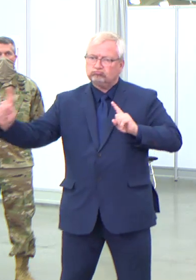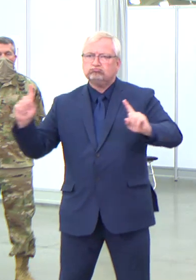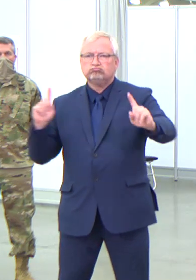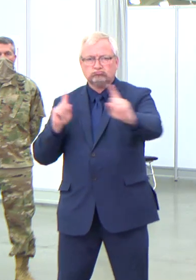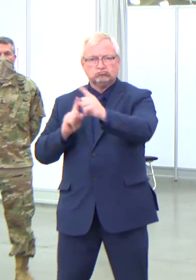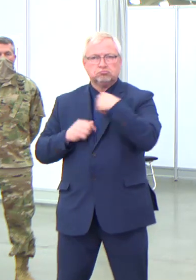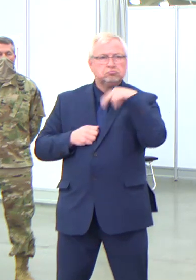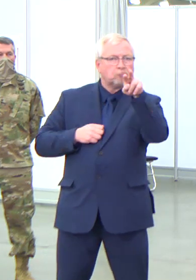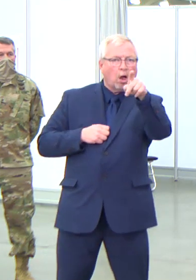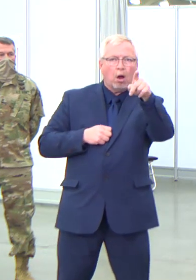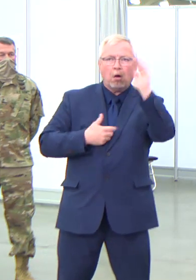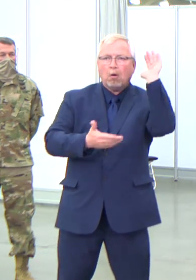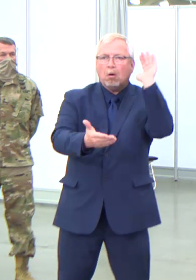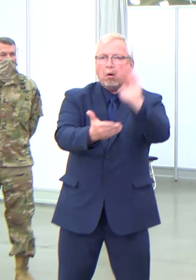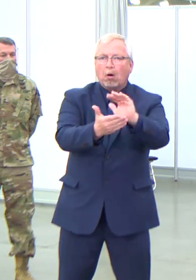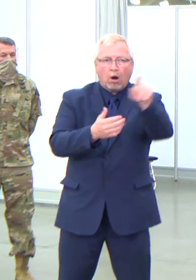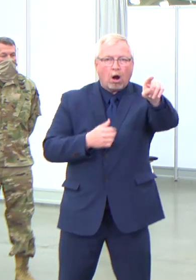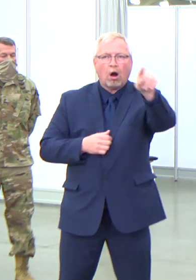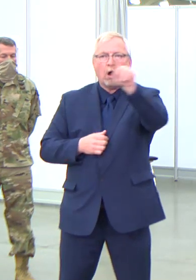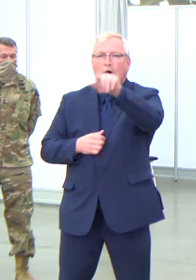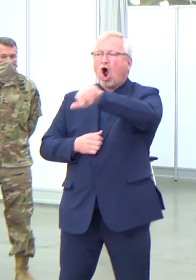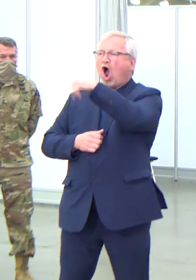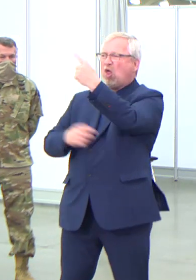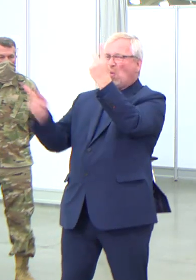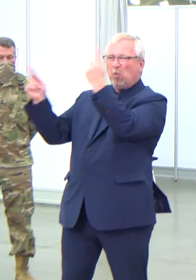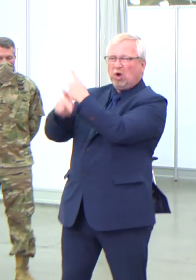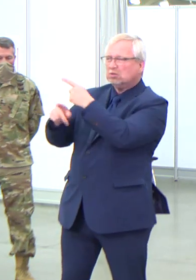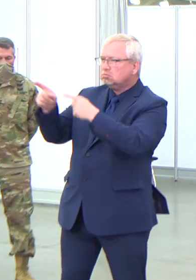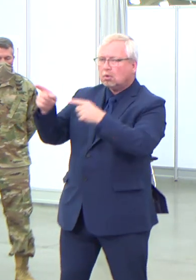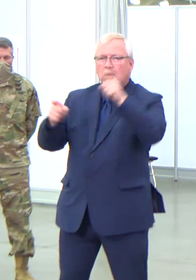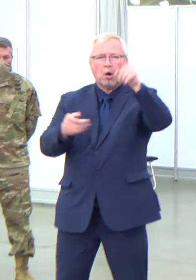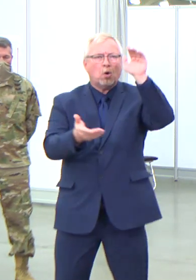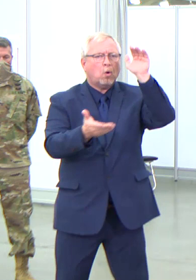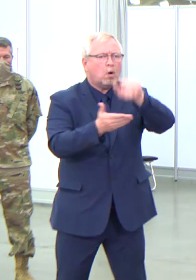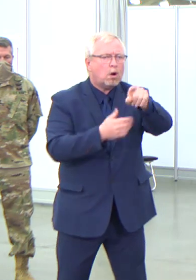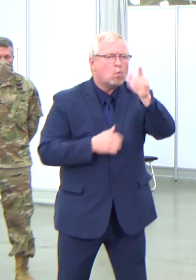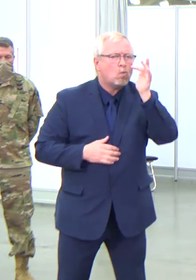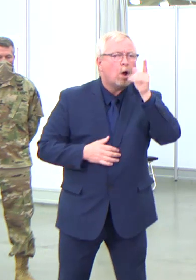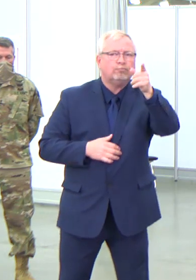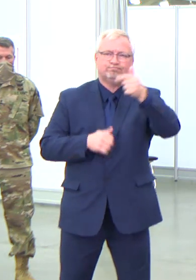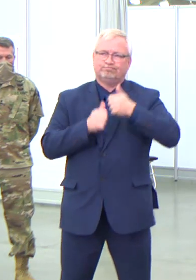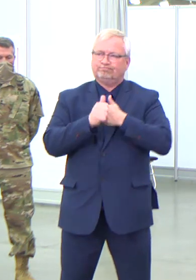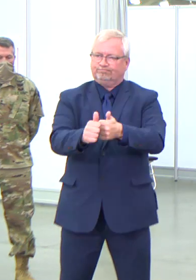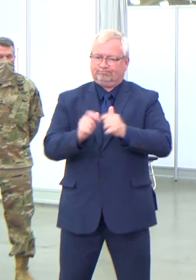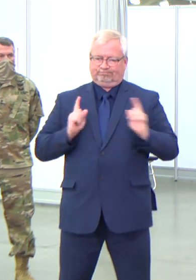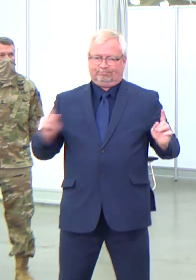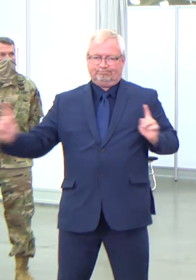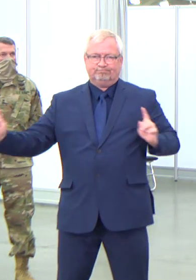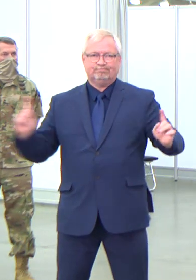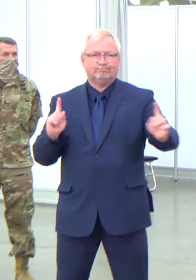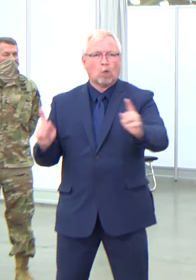epidemics under relatively better control than we're seeing in most places in the world. If our health